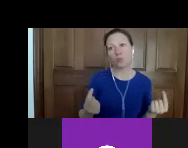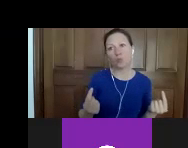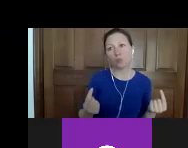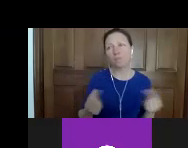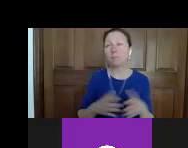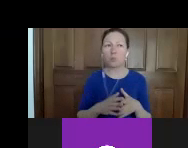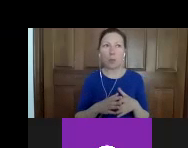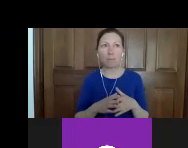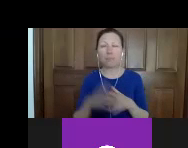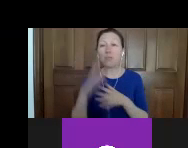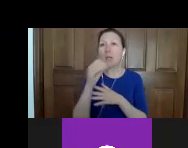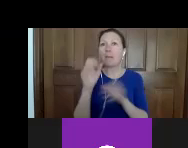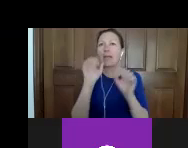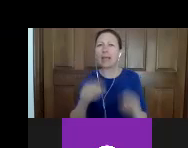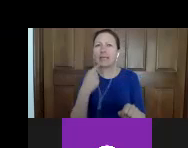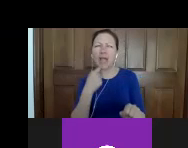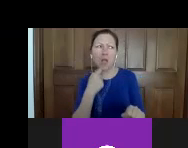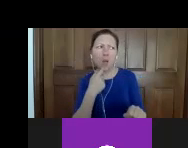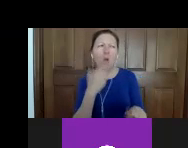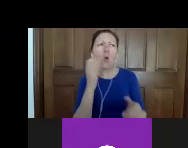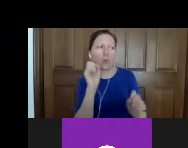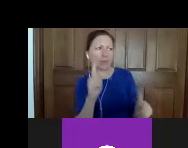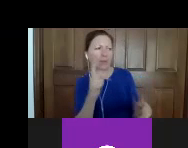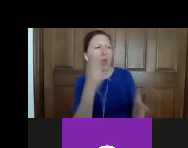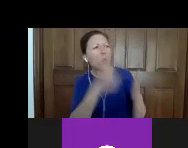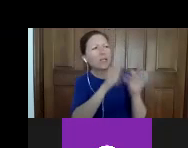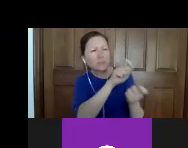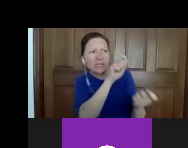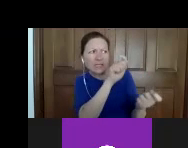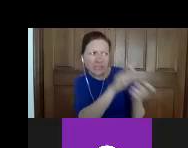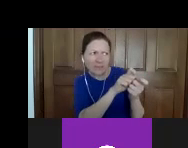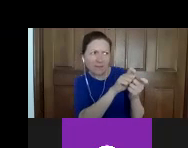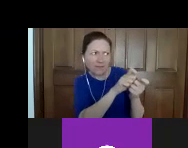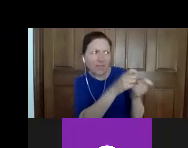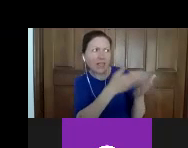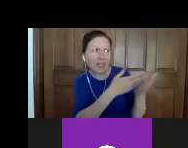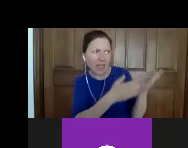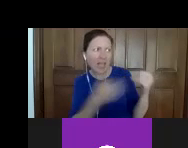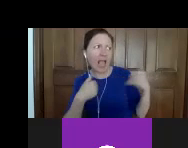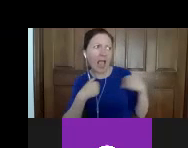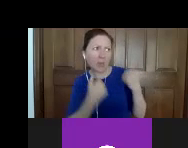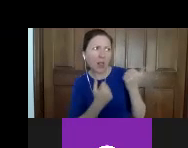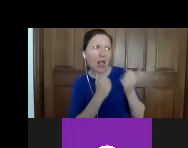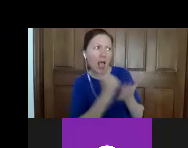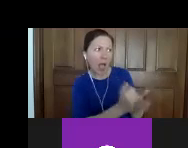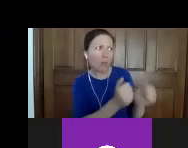is trained to help you do. And then they are allowed to look at that list of tasks and